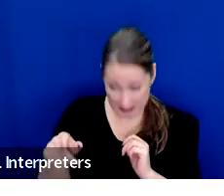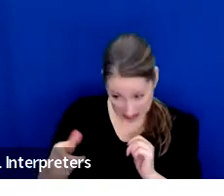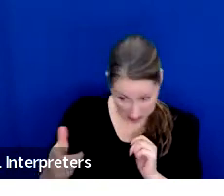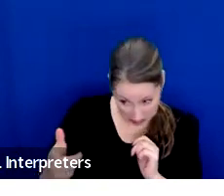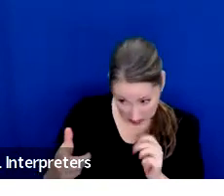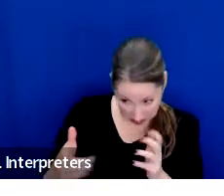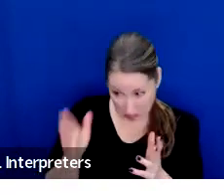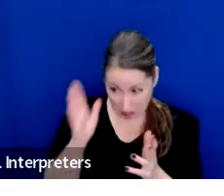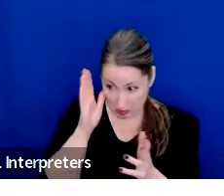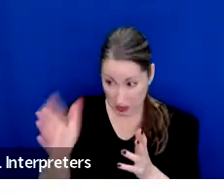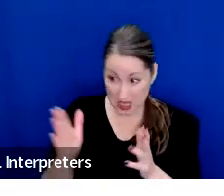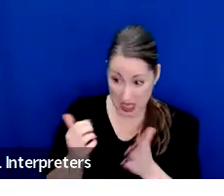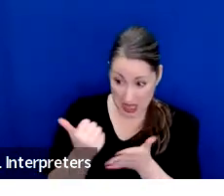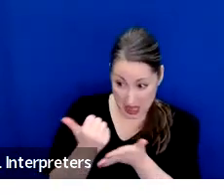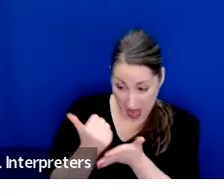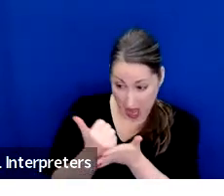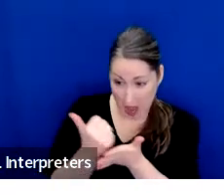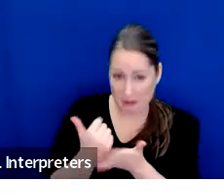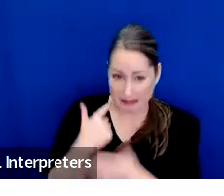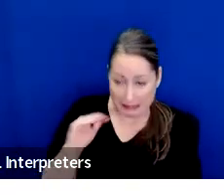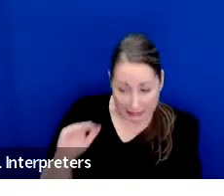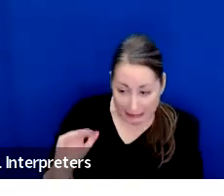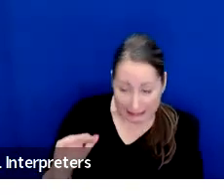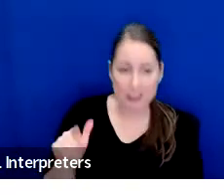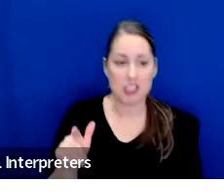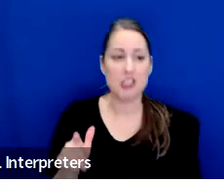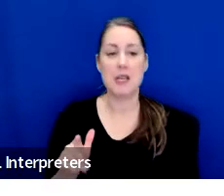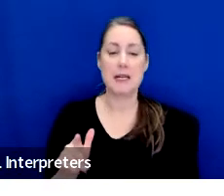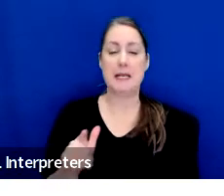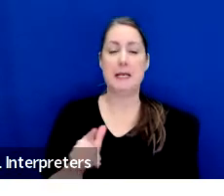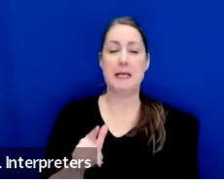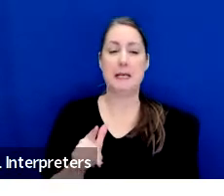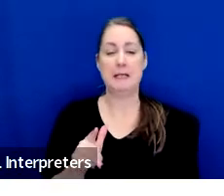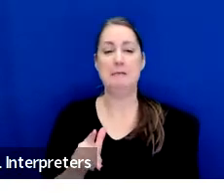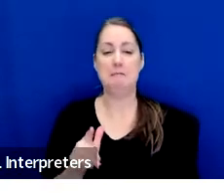And she finally agreed with me. So we looked at it and we started looking at, oh, we are